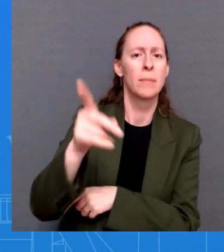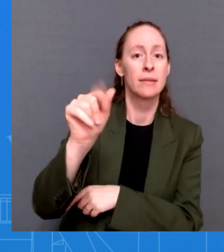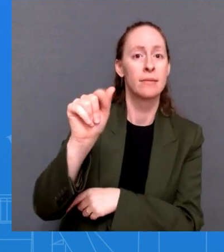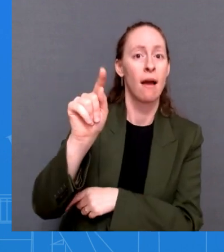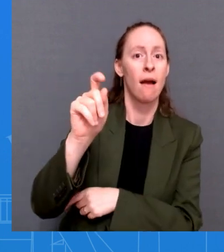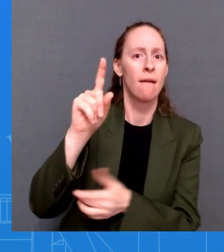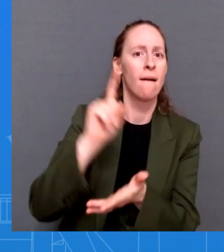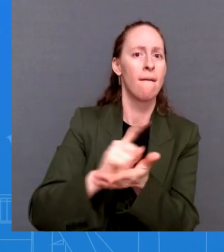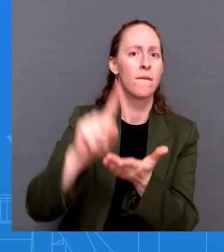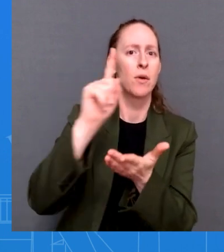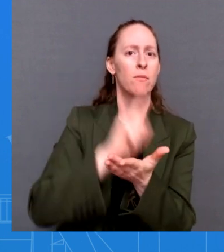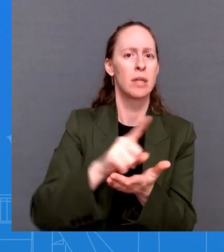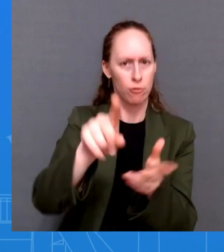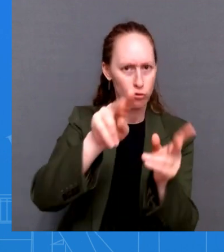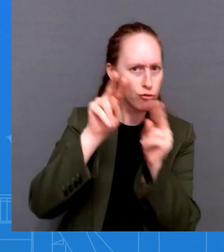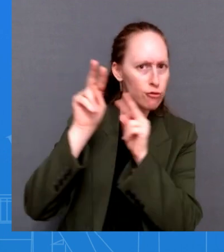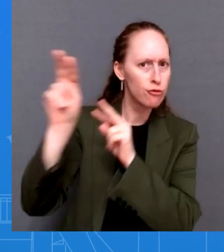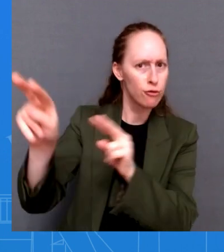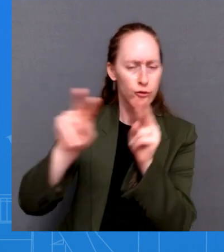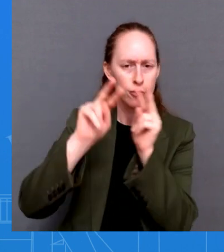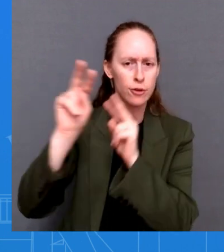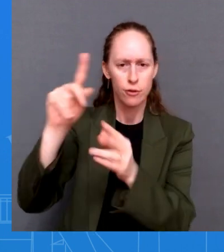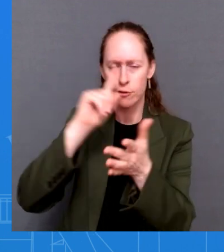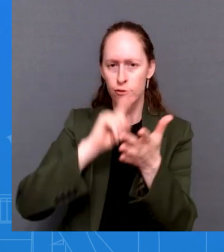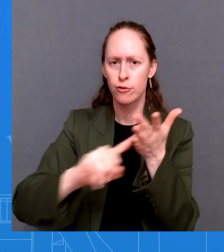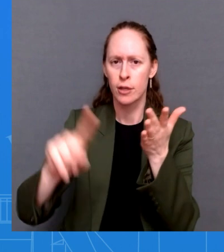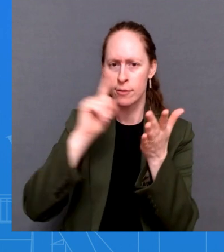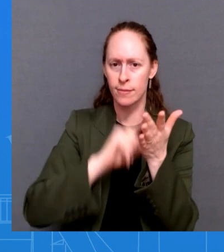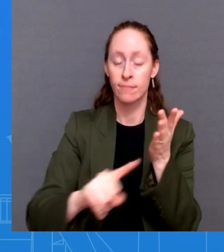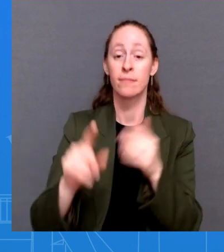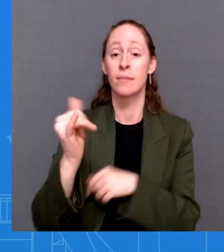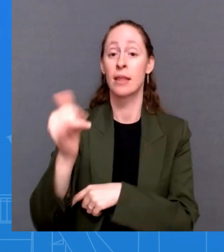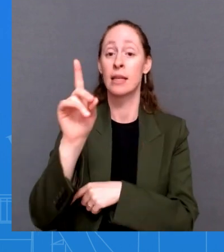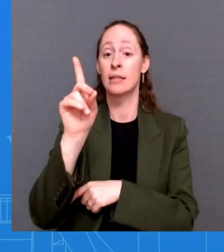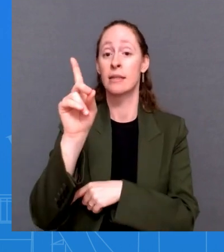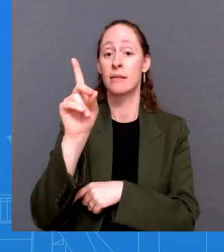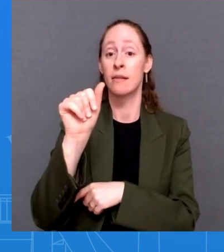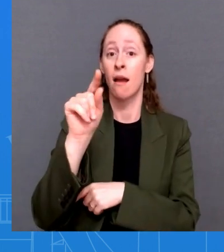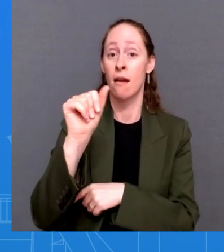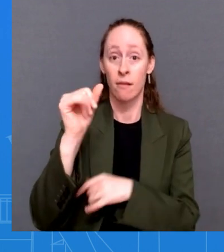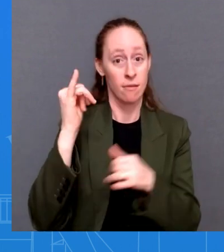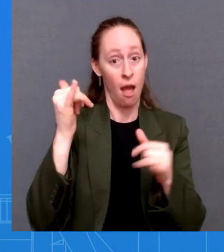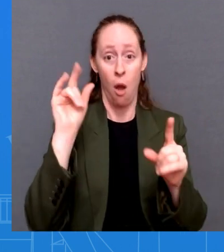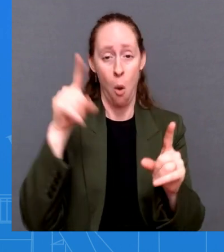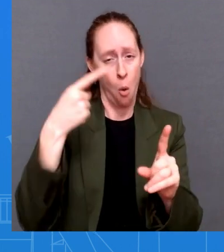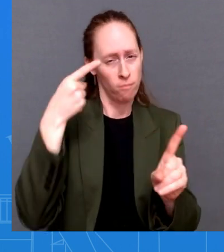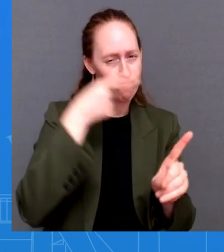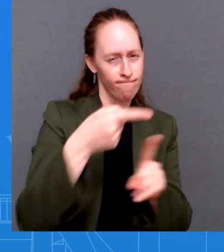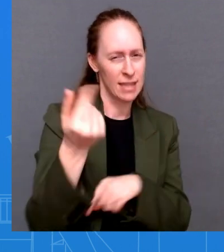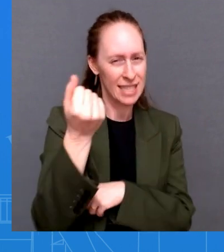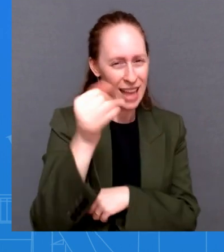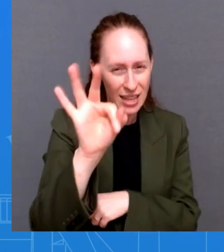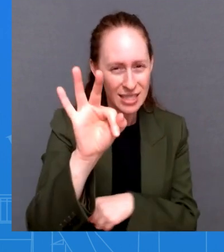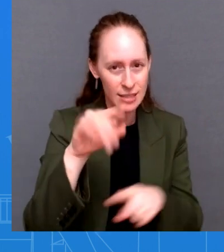reflect only 19 jurisdictions where data are flowing to CDC for analysis. But the data do provide us with an insight